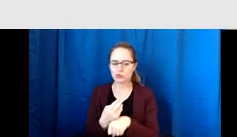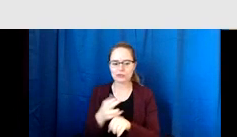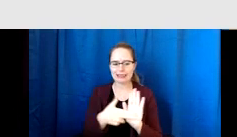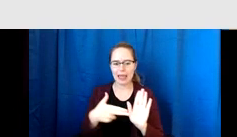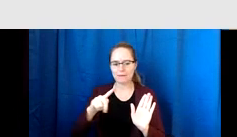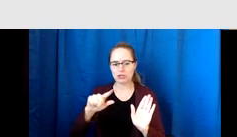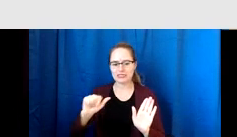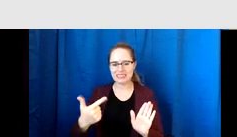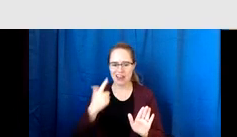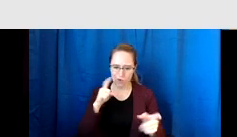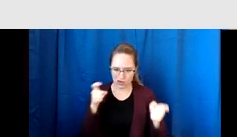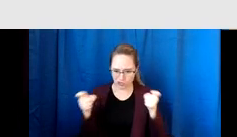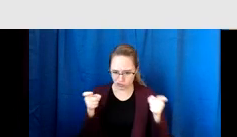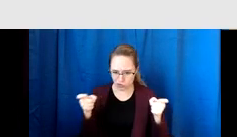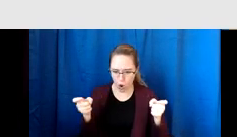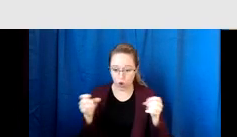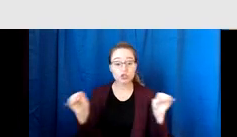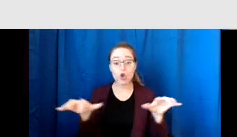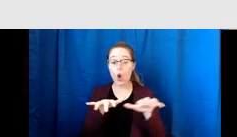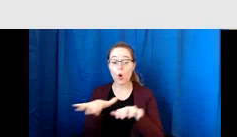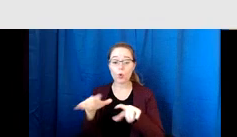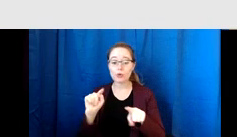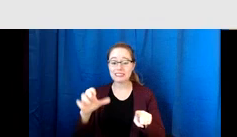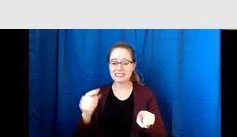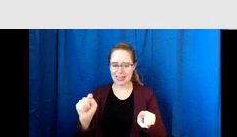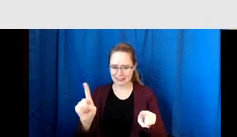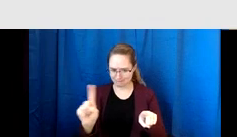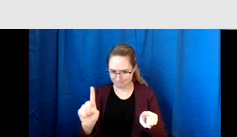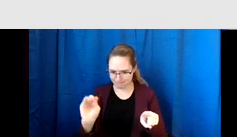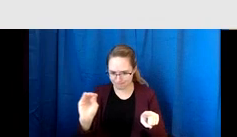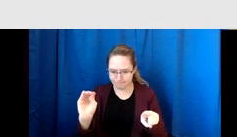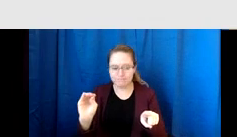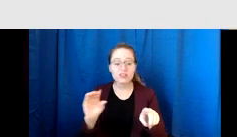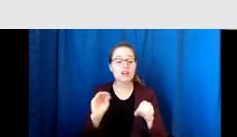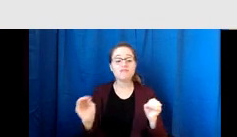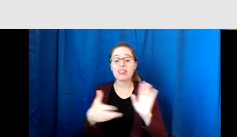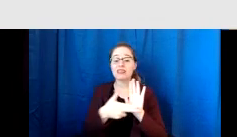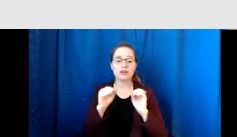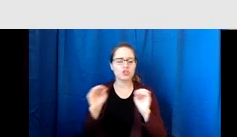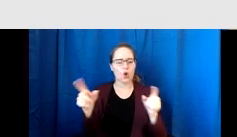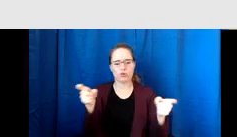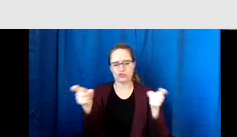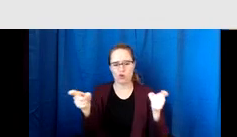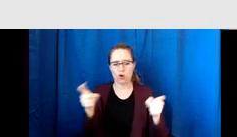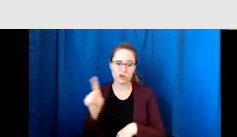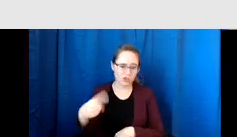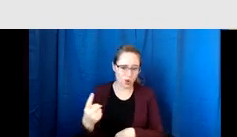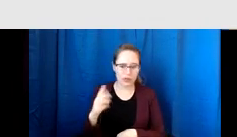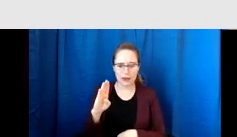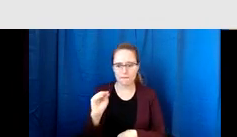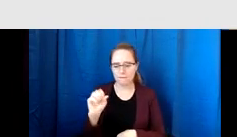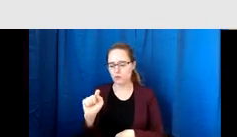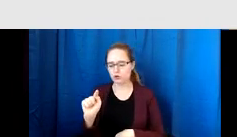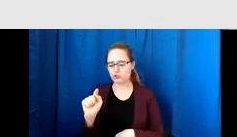It did not contain any text and was not labeling any control. It was serving solely as a Bootstrap positioning item.